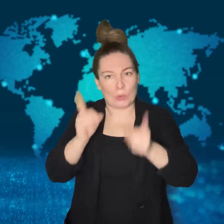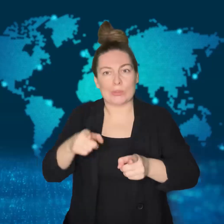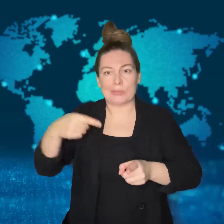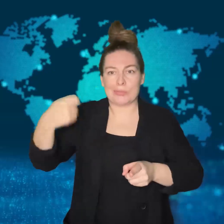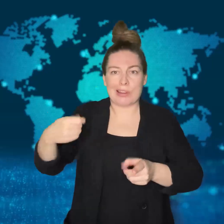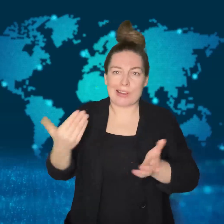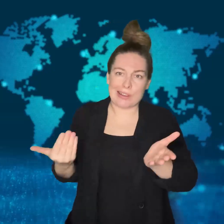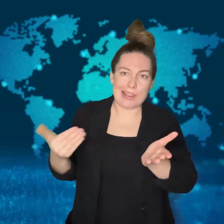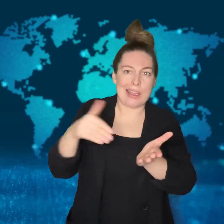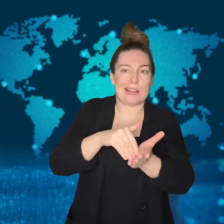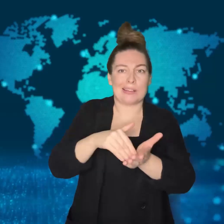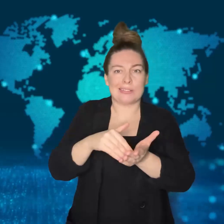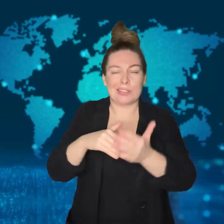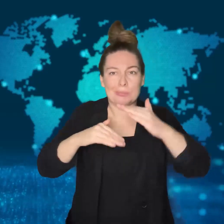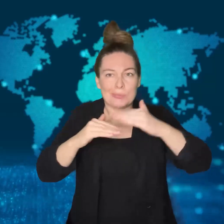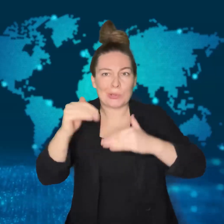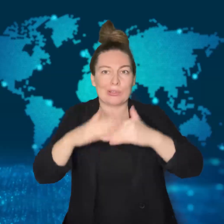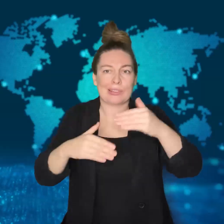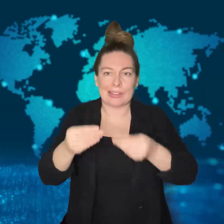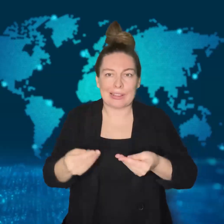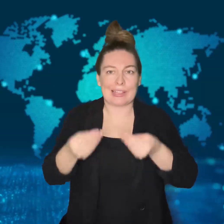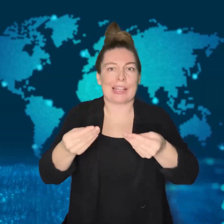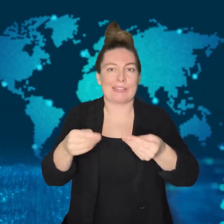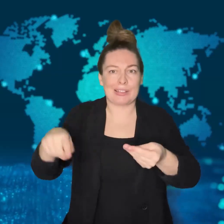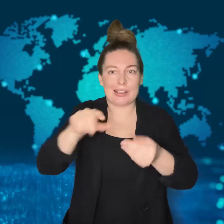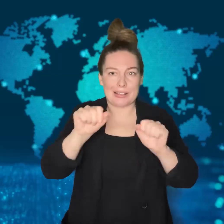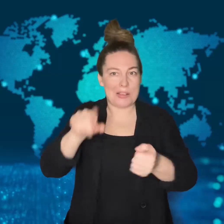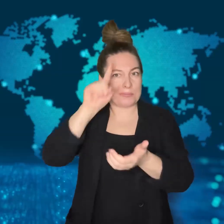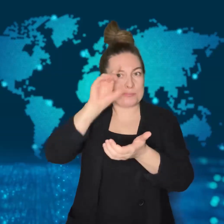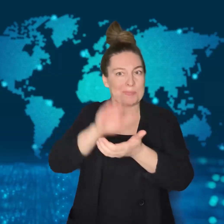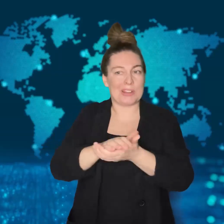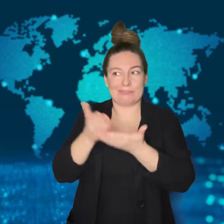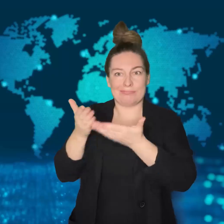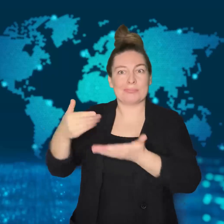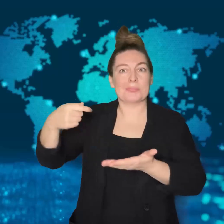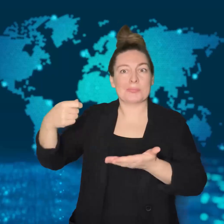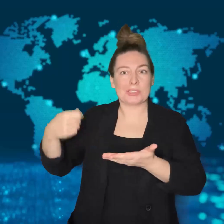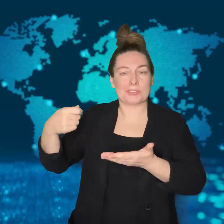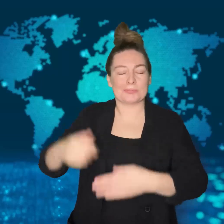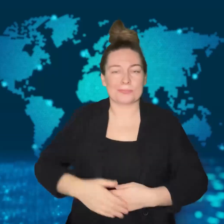South Korea spent years under military rule prior to becoming a democracy.